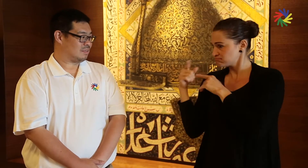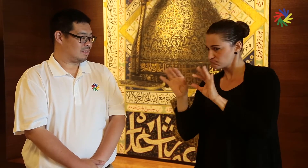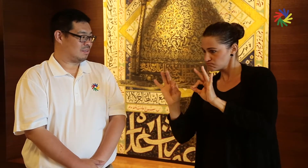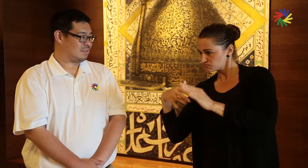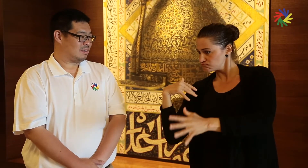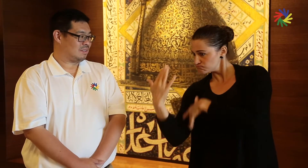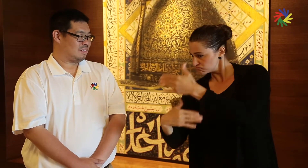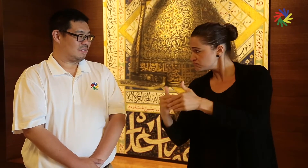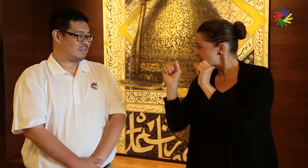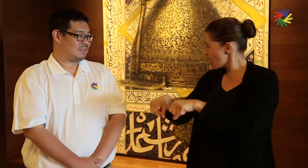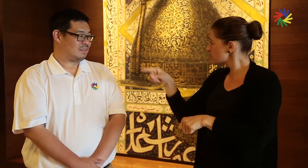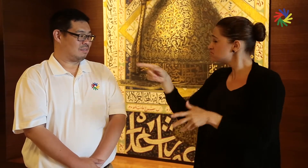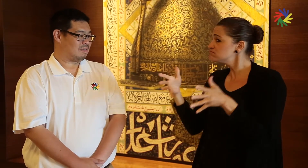differences?